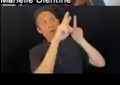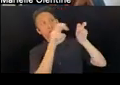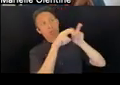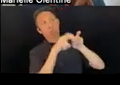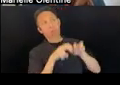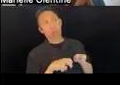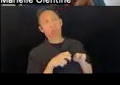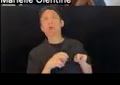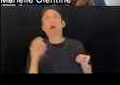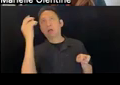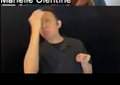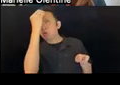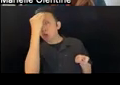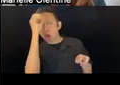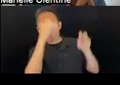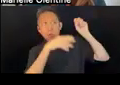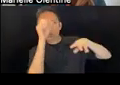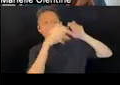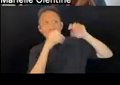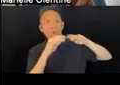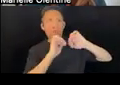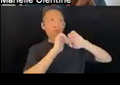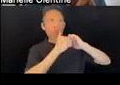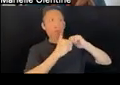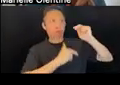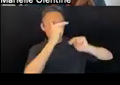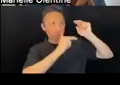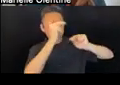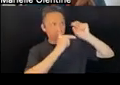There will be a first Q&A on any burning questions